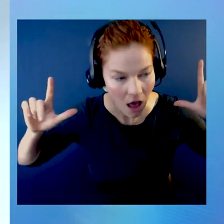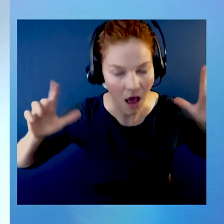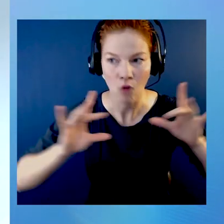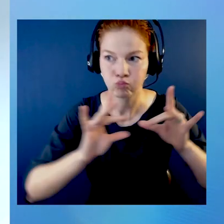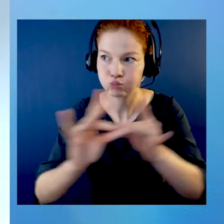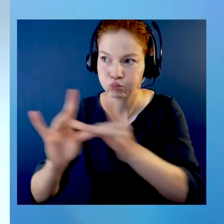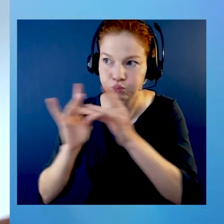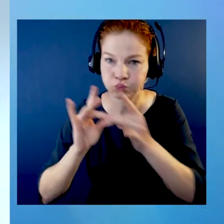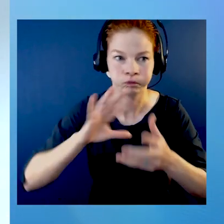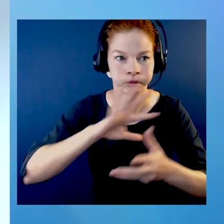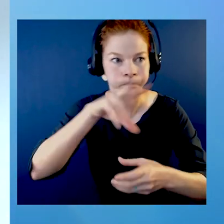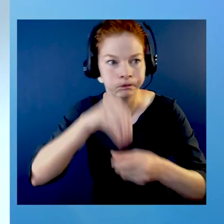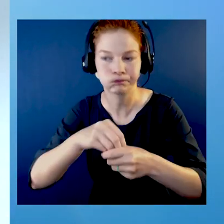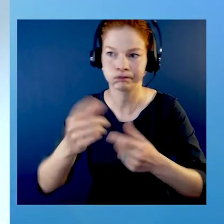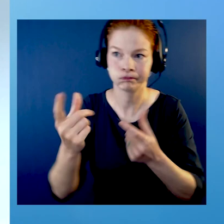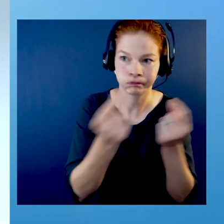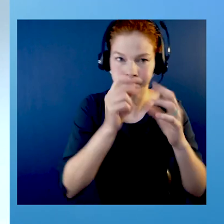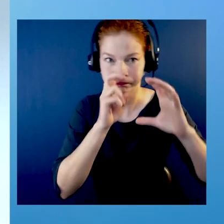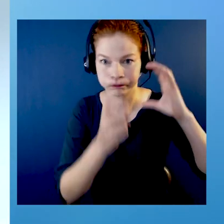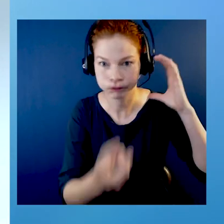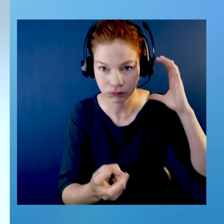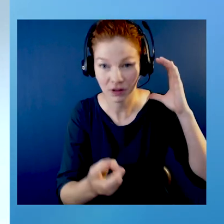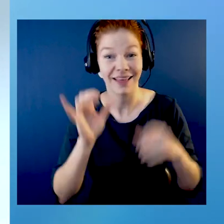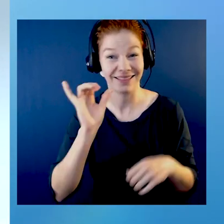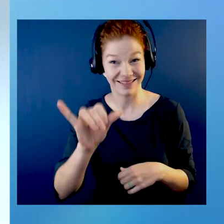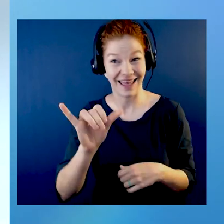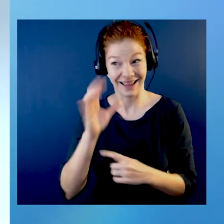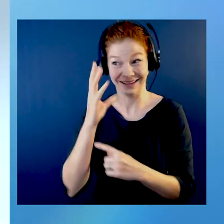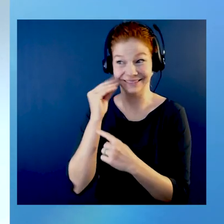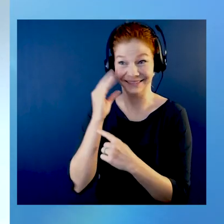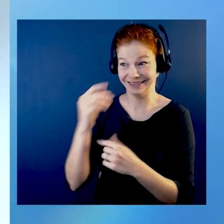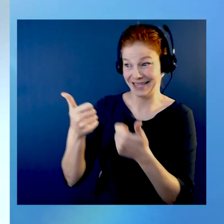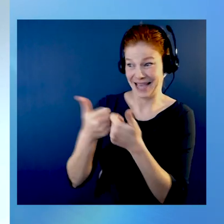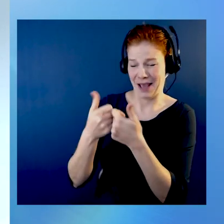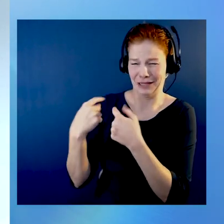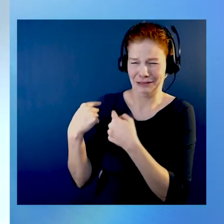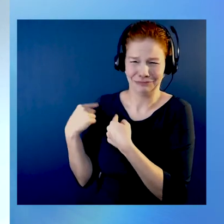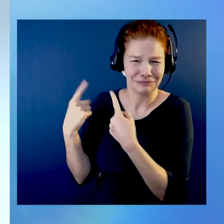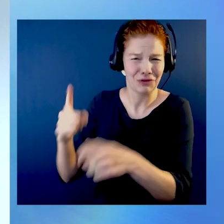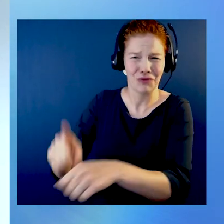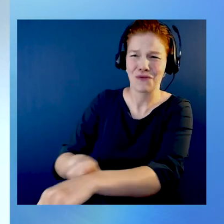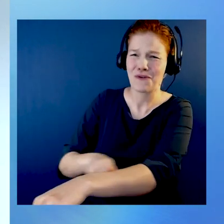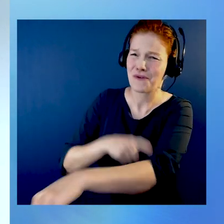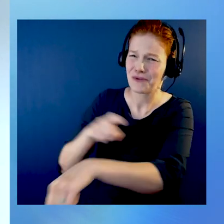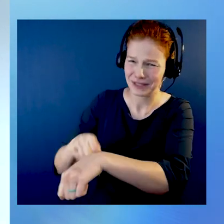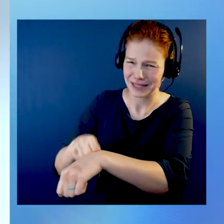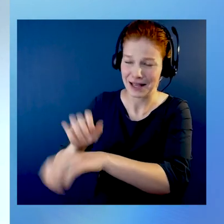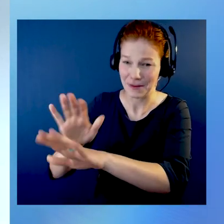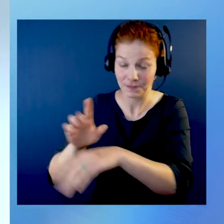This is something we've been doing in the game industry for a long time, and more recently in the architecture,